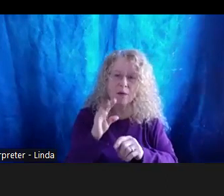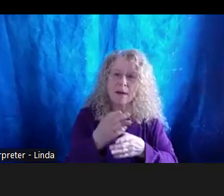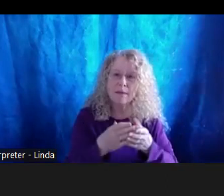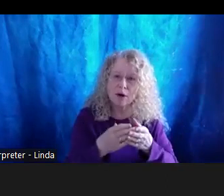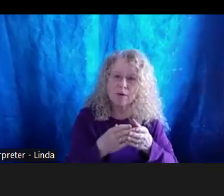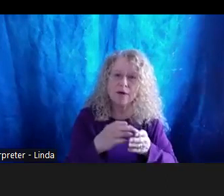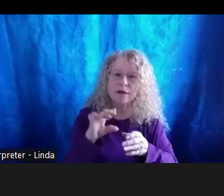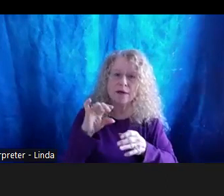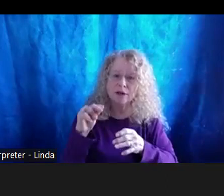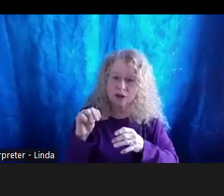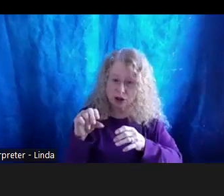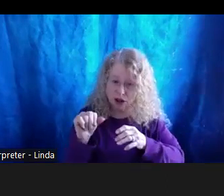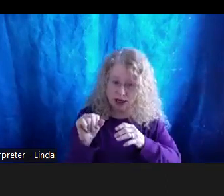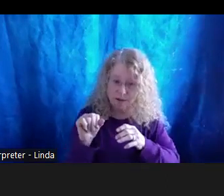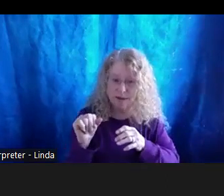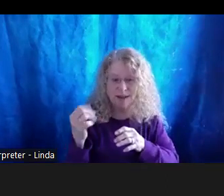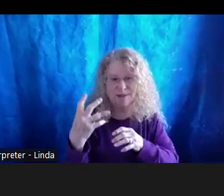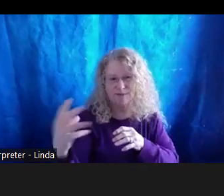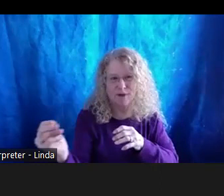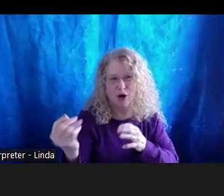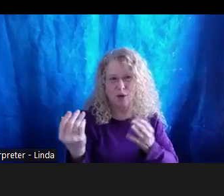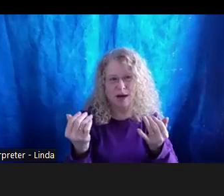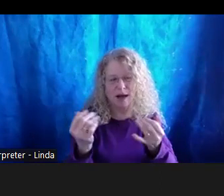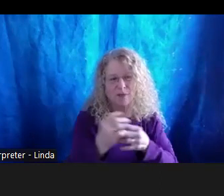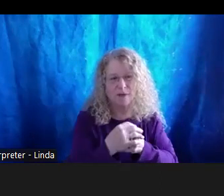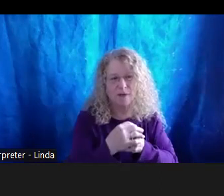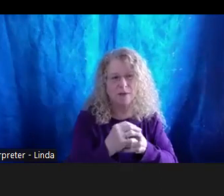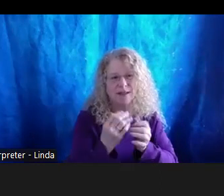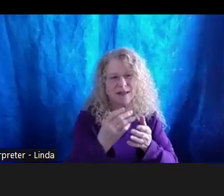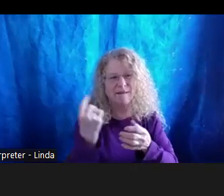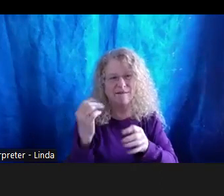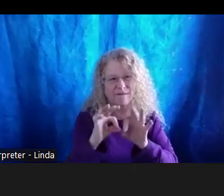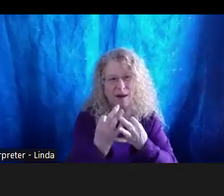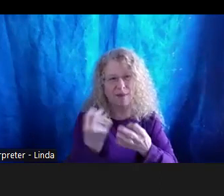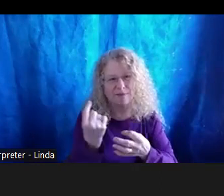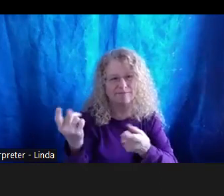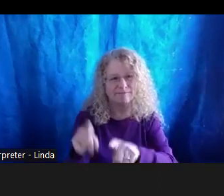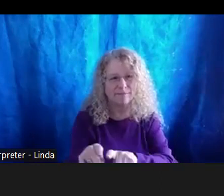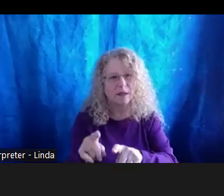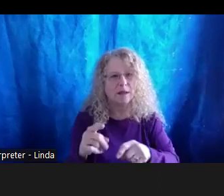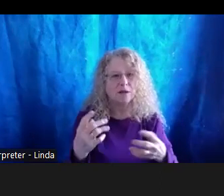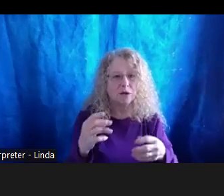JAMES IS, HE IS OUT RIGHT NOW WITH SOME FAMILY STUFF GOING ON, SO HE IS UNAVAILABLE.